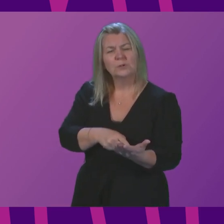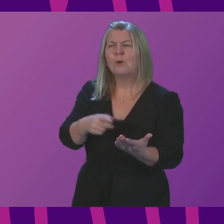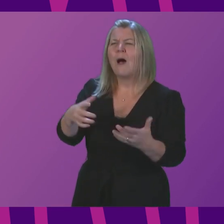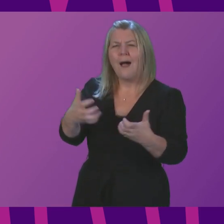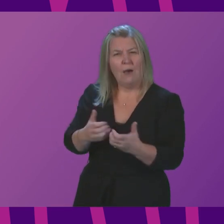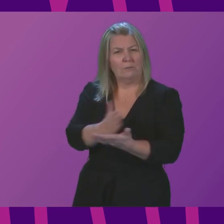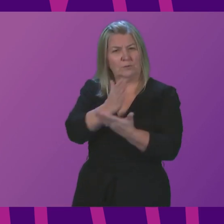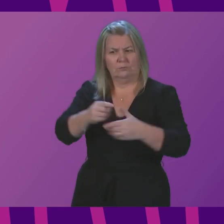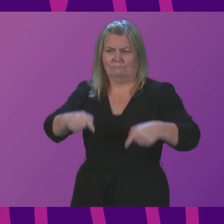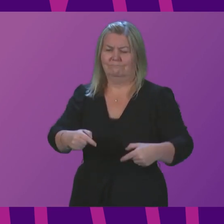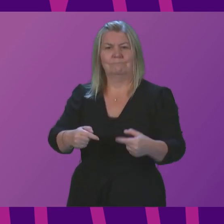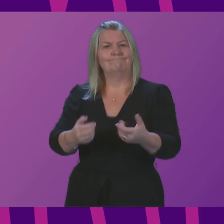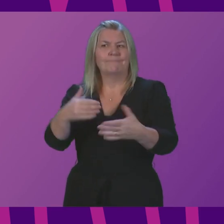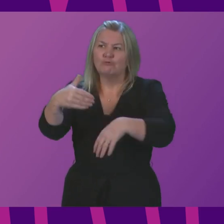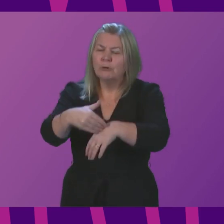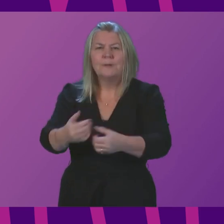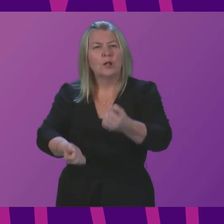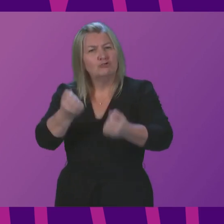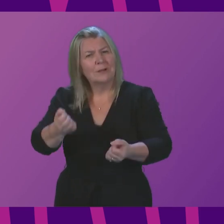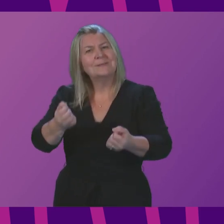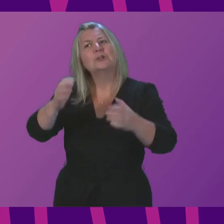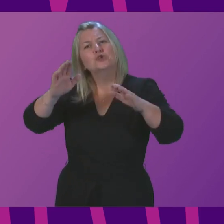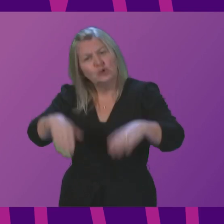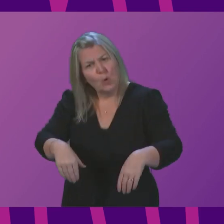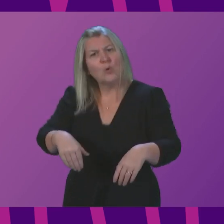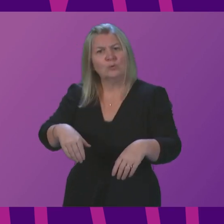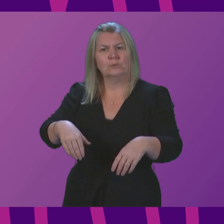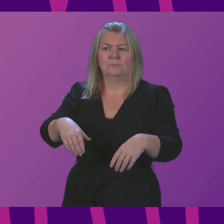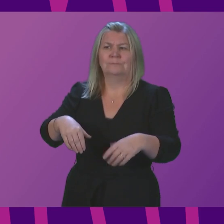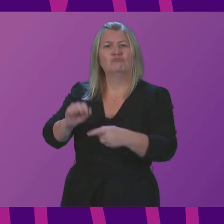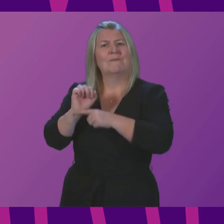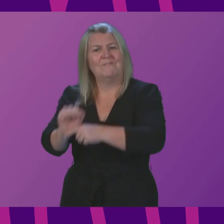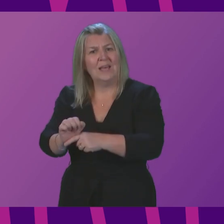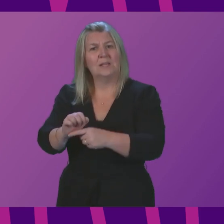system does not prevent minoritised and marginalised women in particular from being given fair